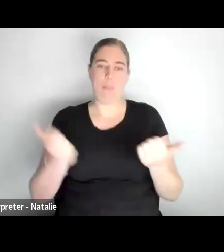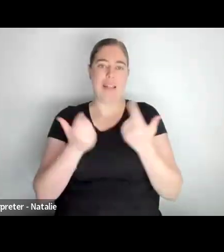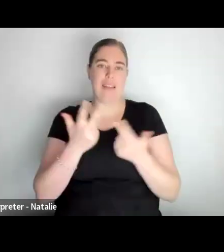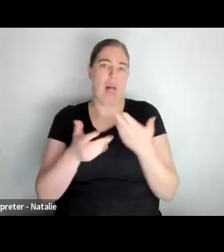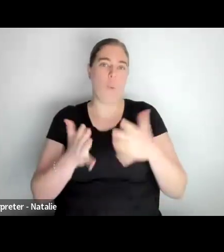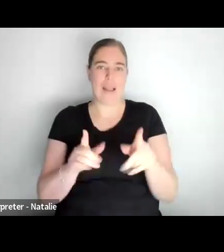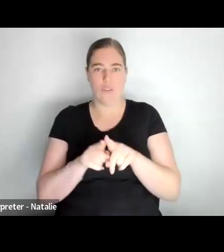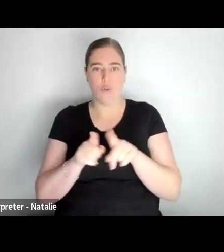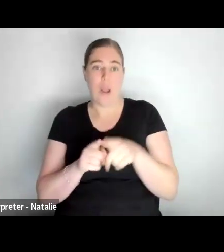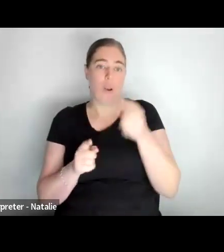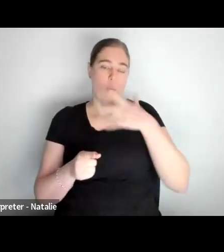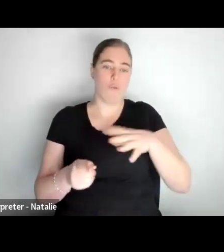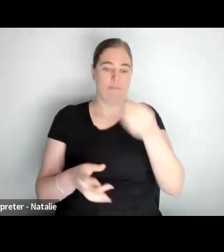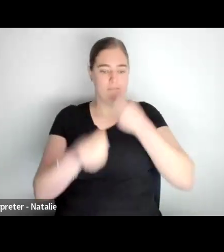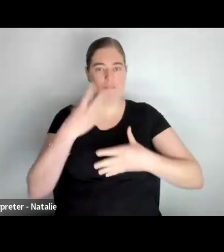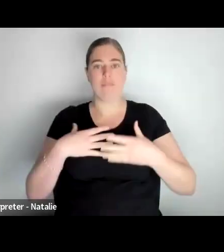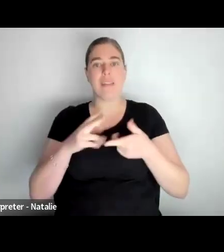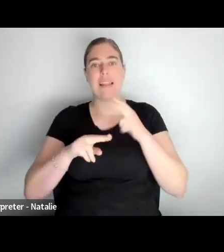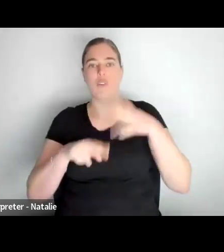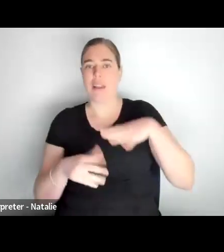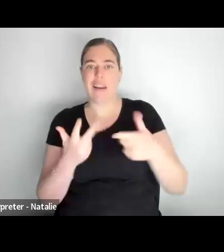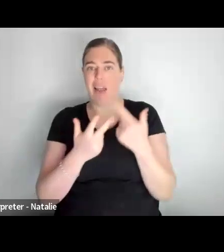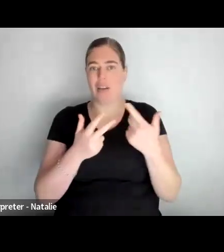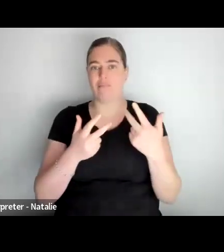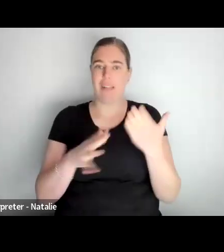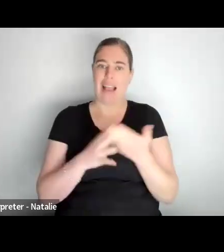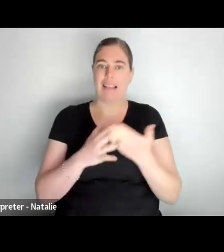can make that accessible to you. There's a lot more information